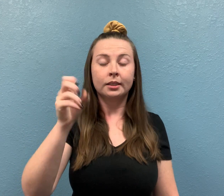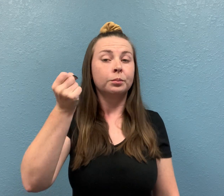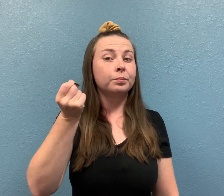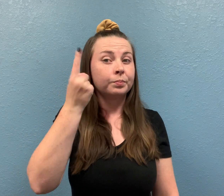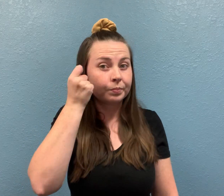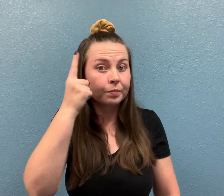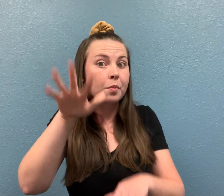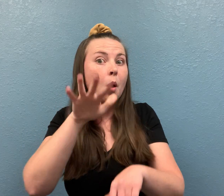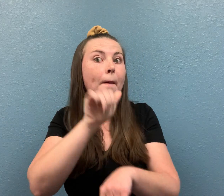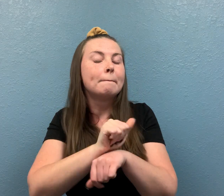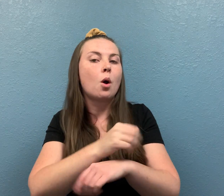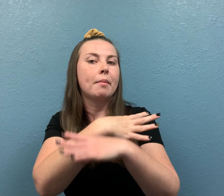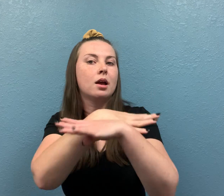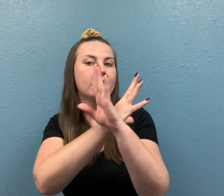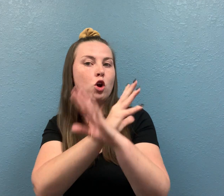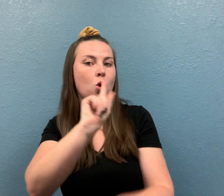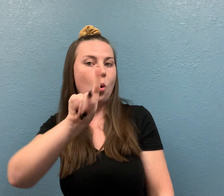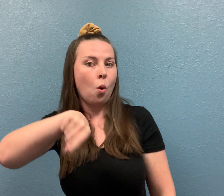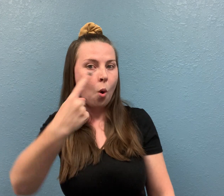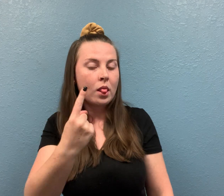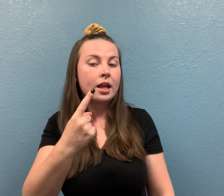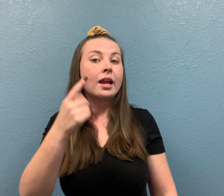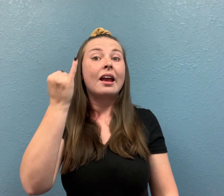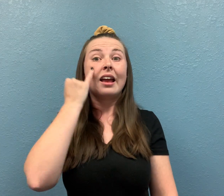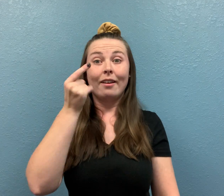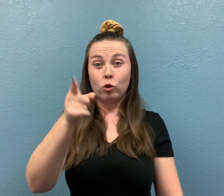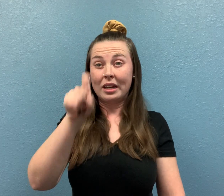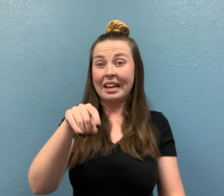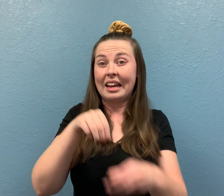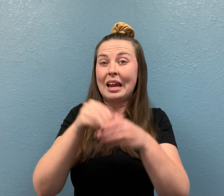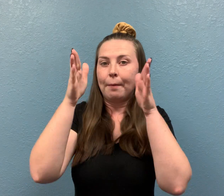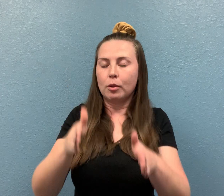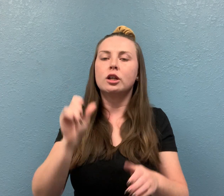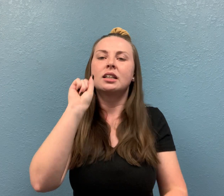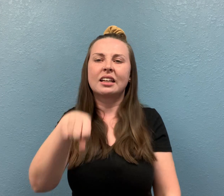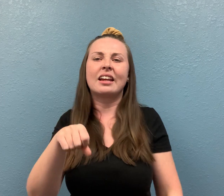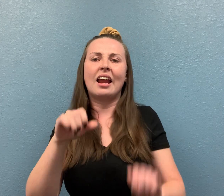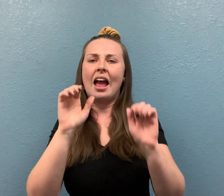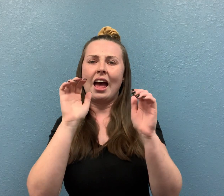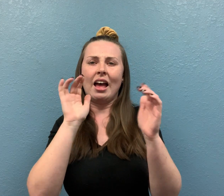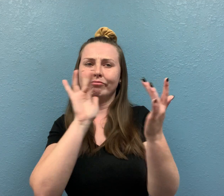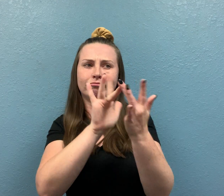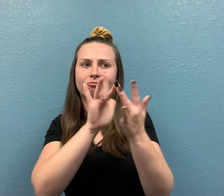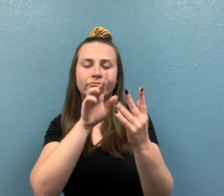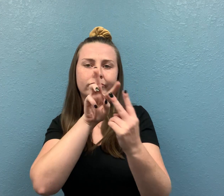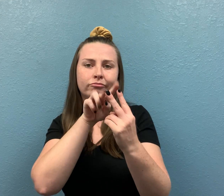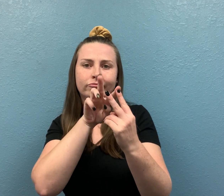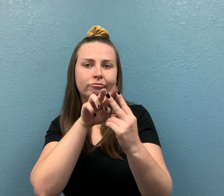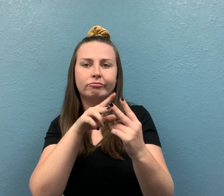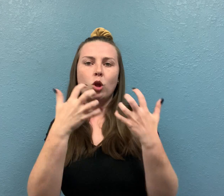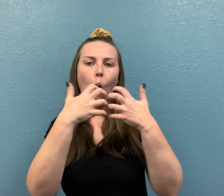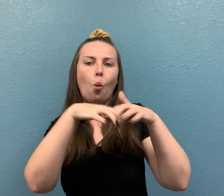Appointments will be virtual only. If you need an in-person appointment, you can contact either phone numbers and